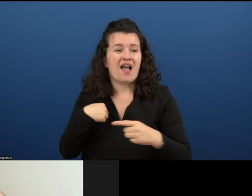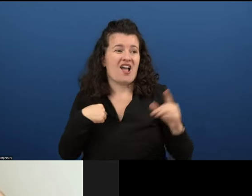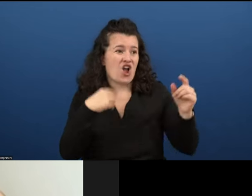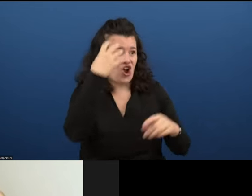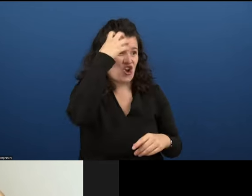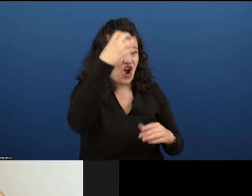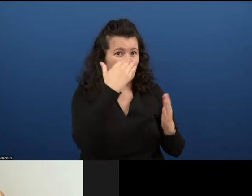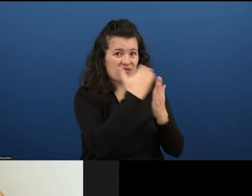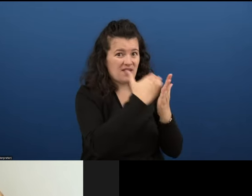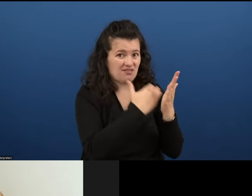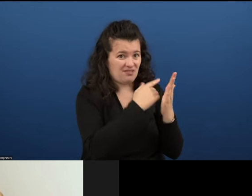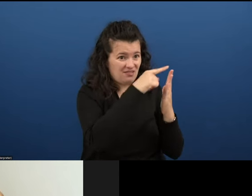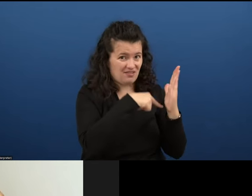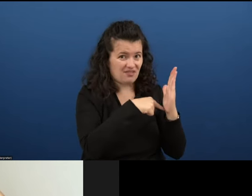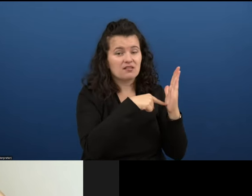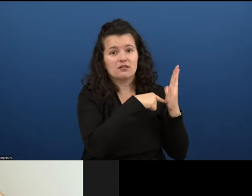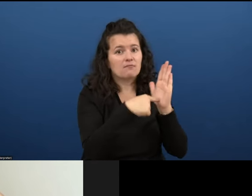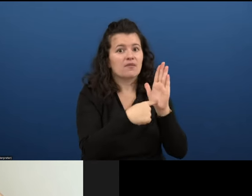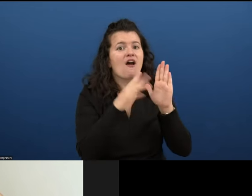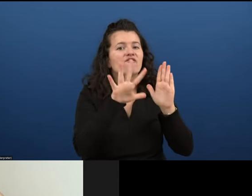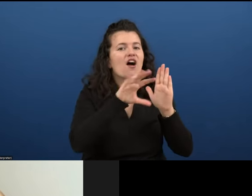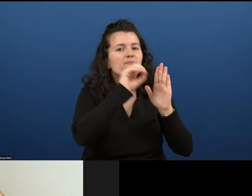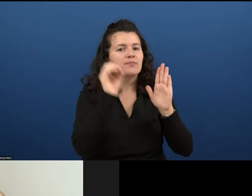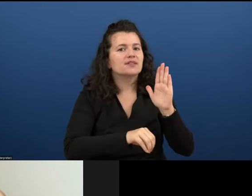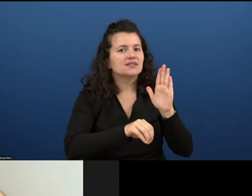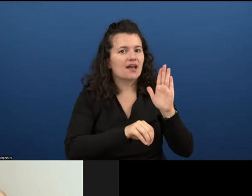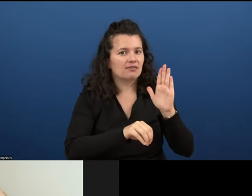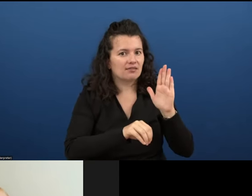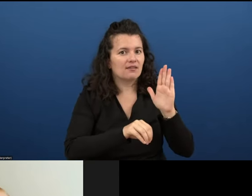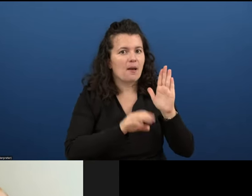5% of stuff with disabilities, but this is a step in the right way.